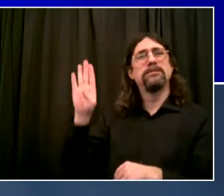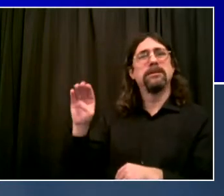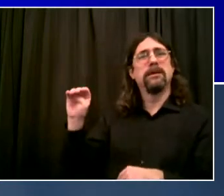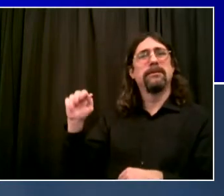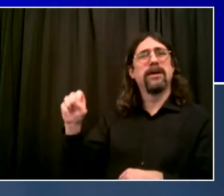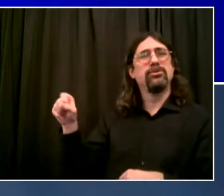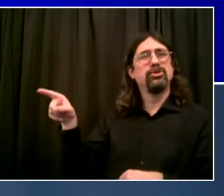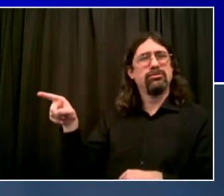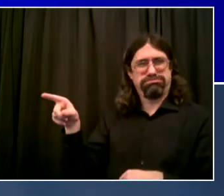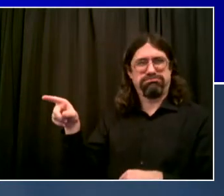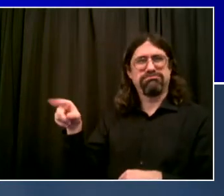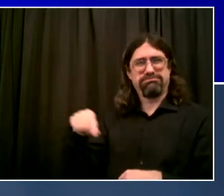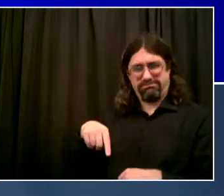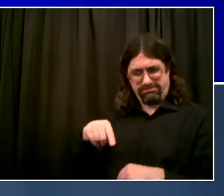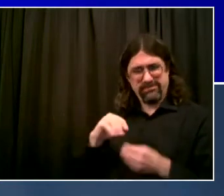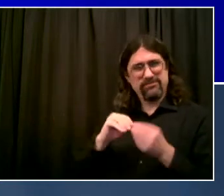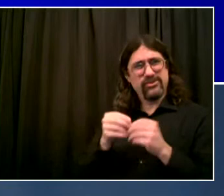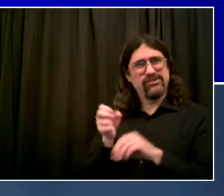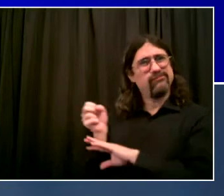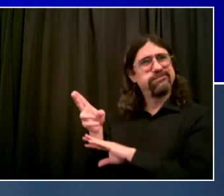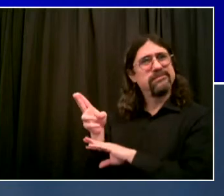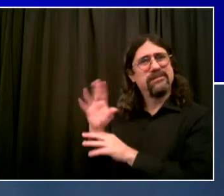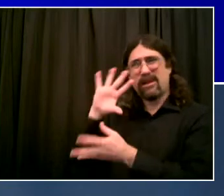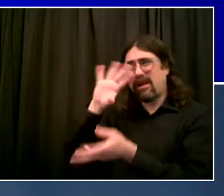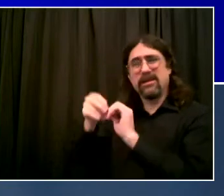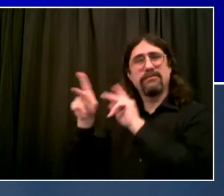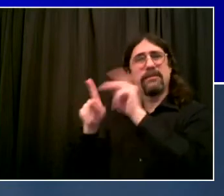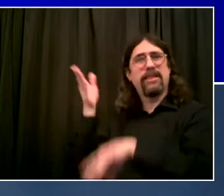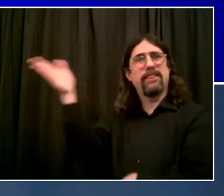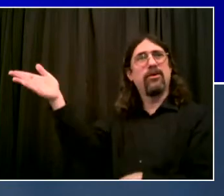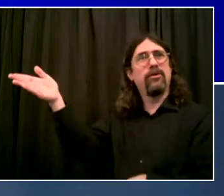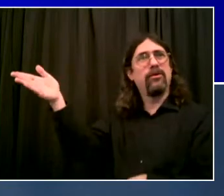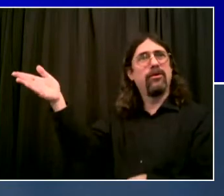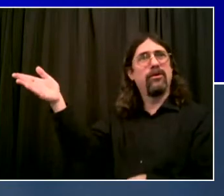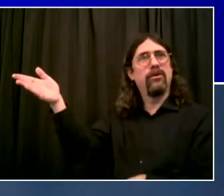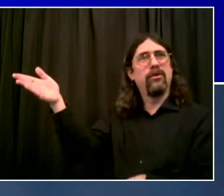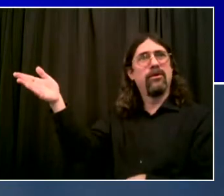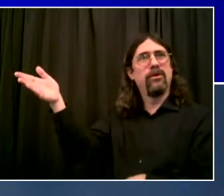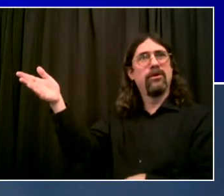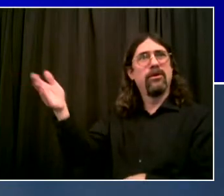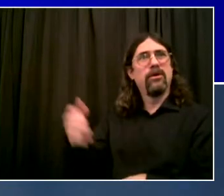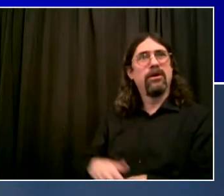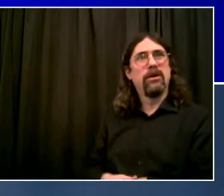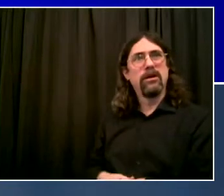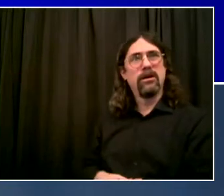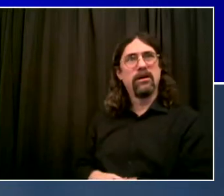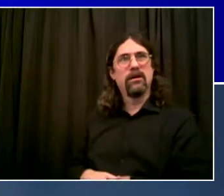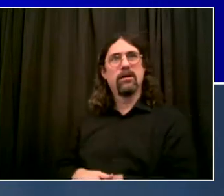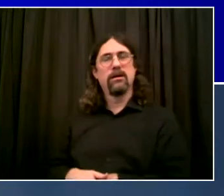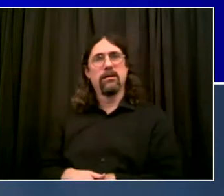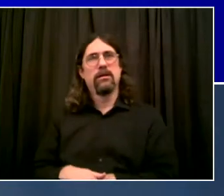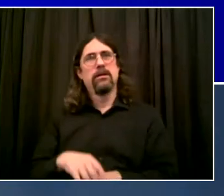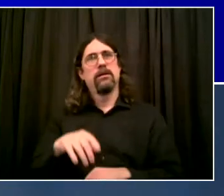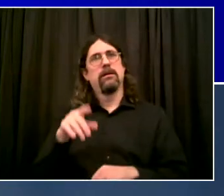THE VACCINE.